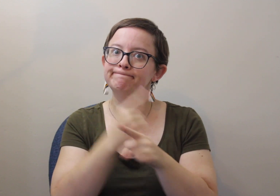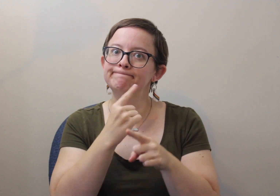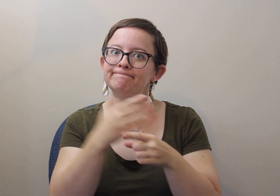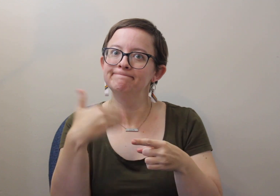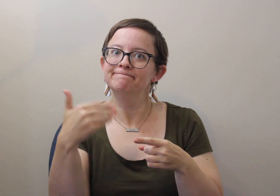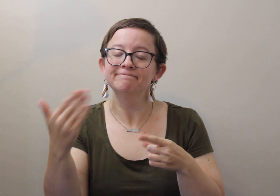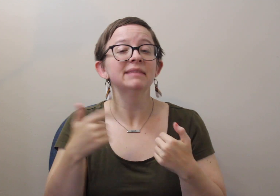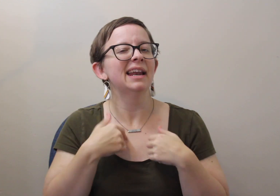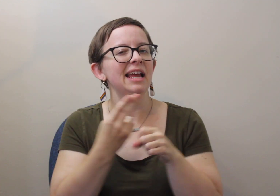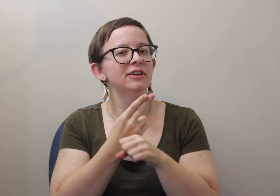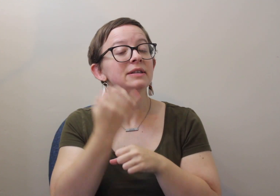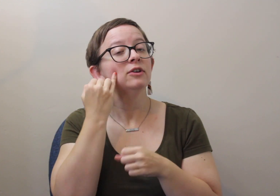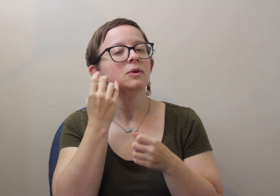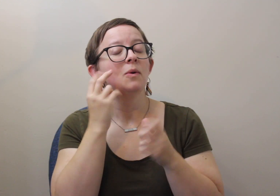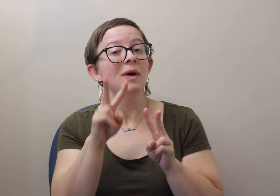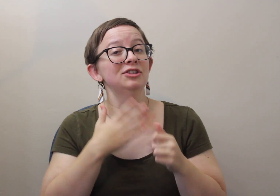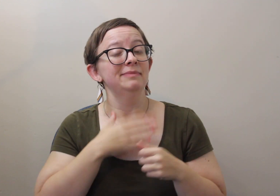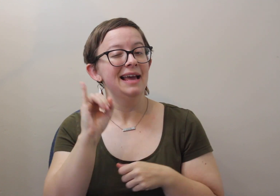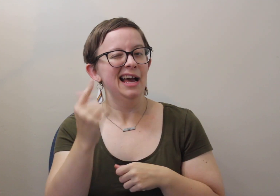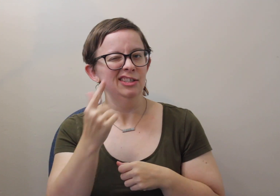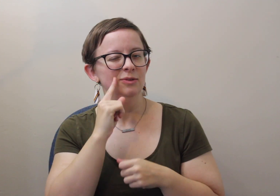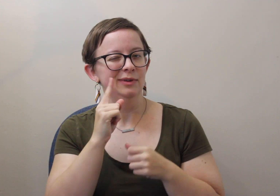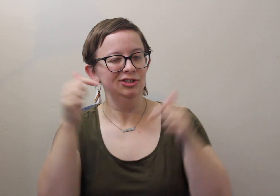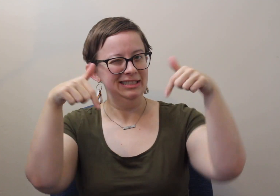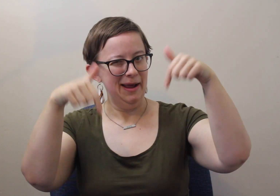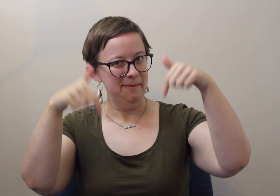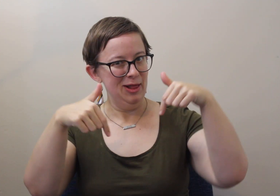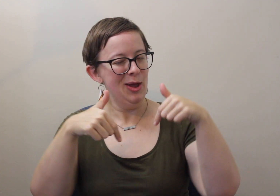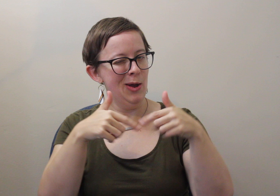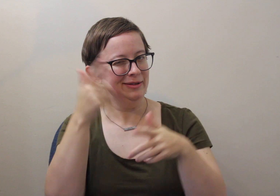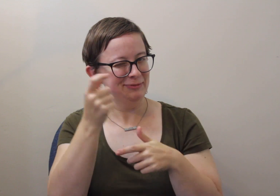It's actually more of a regular beat and if you watch my Instagram which is down below,